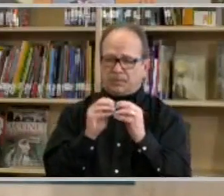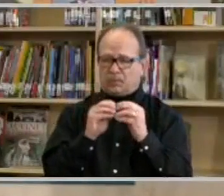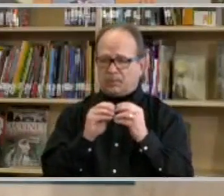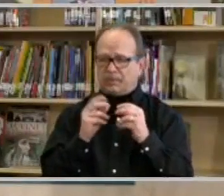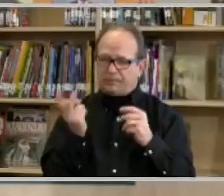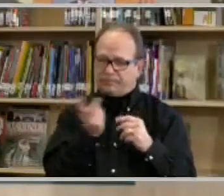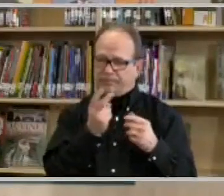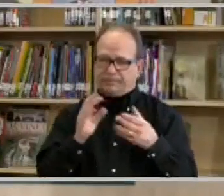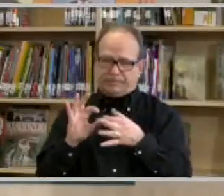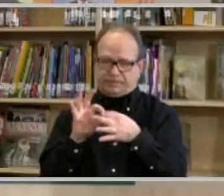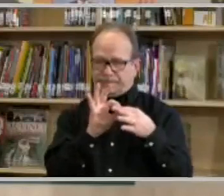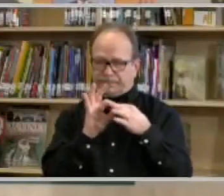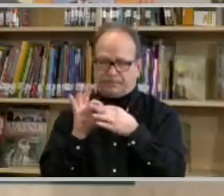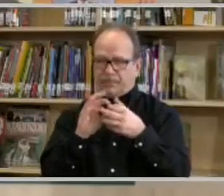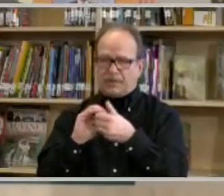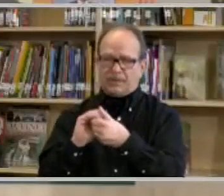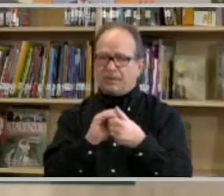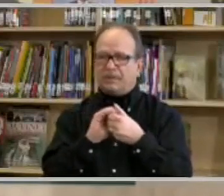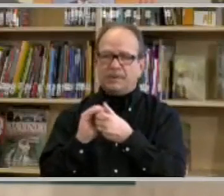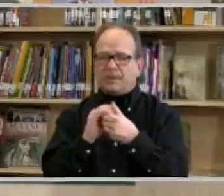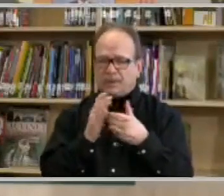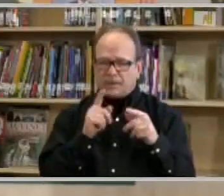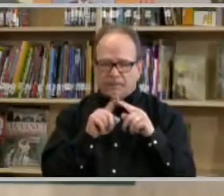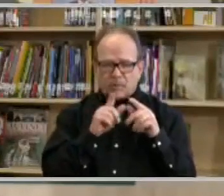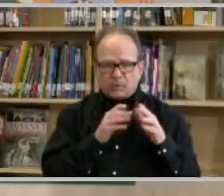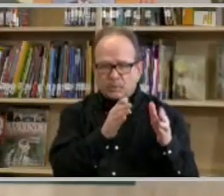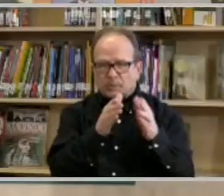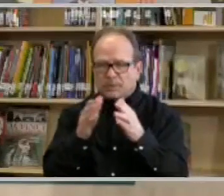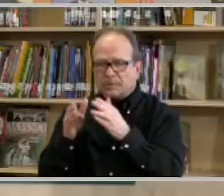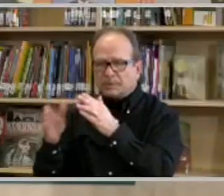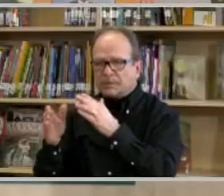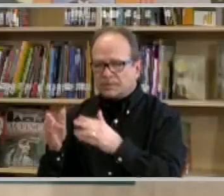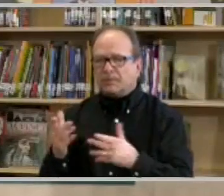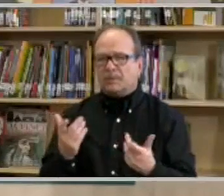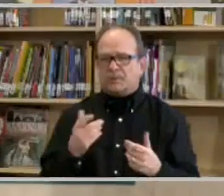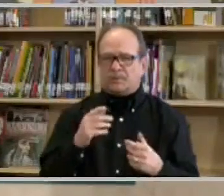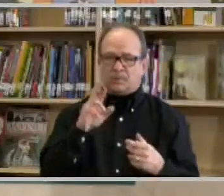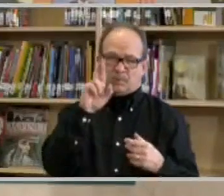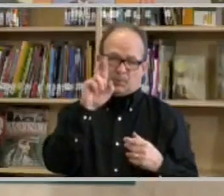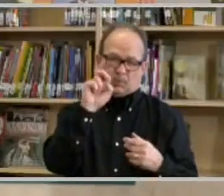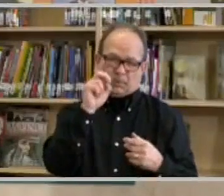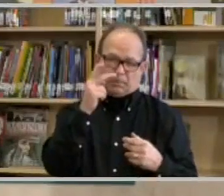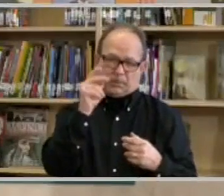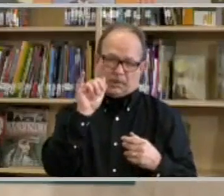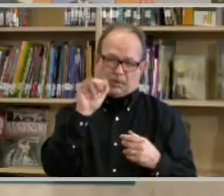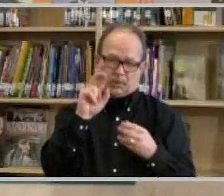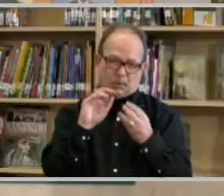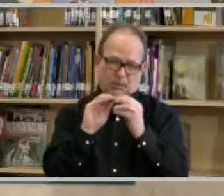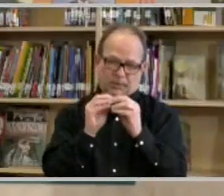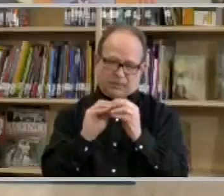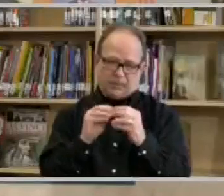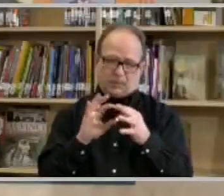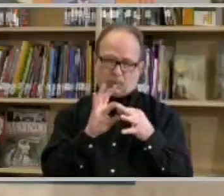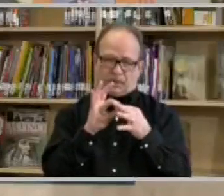DO GOING FORWARD IS TO WORK ON A COMPREHENSIVE STRATEGY TO REPAIR